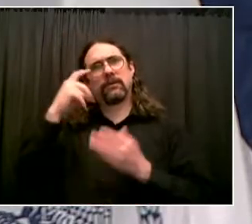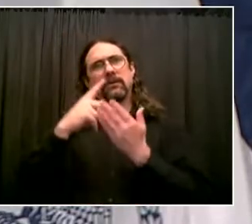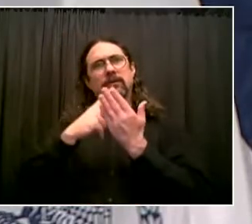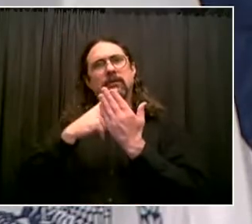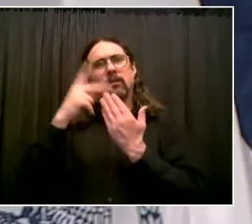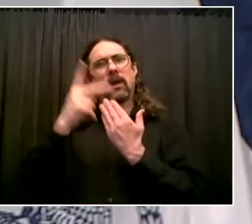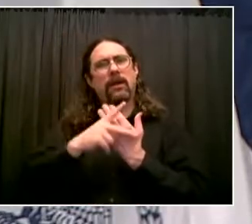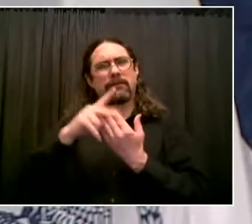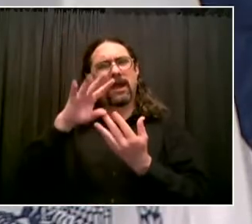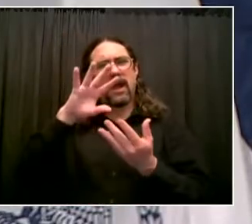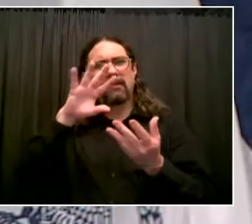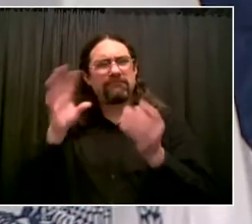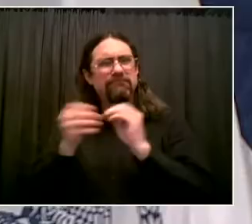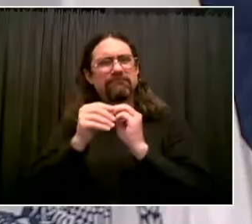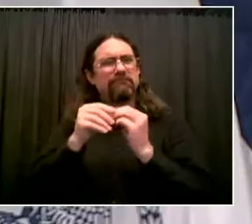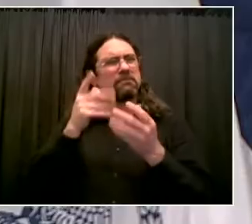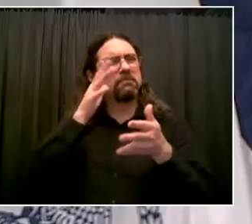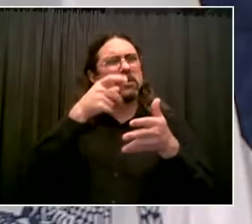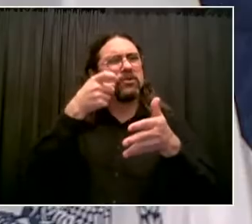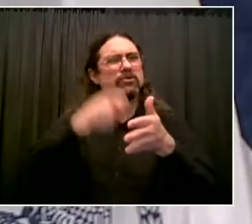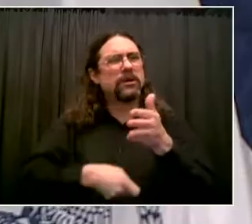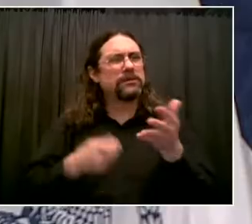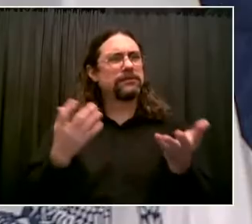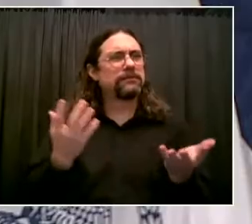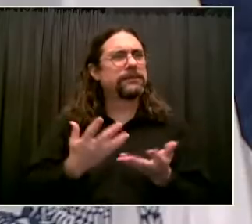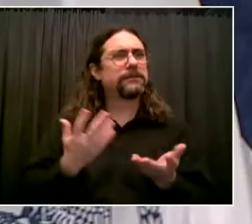HOW MUCH ARE YOU SPENDING ON THIS, WHAT IS THE C? OST